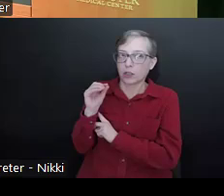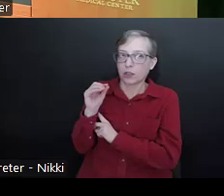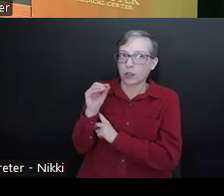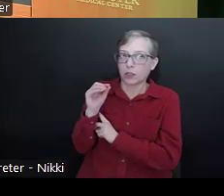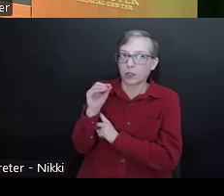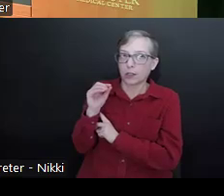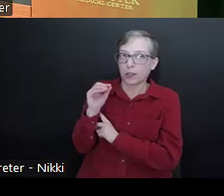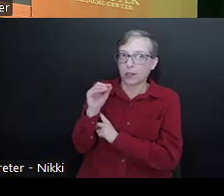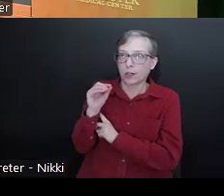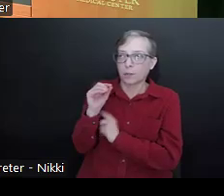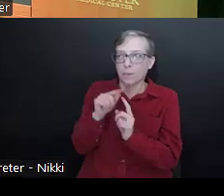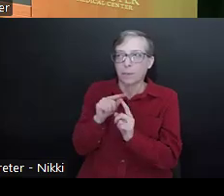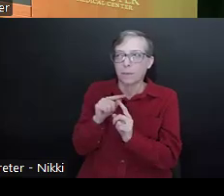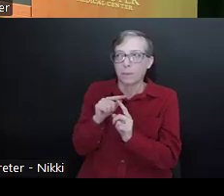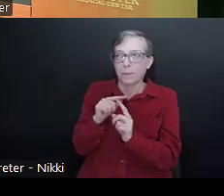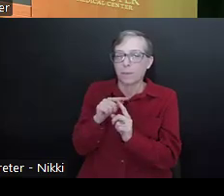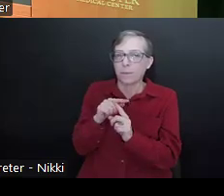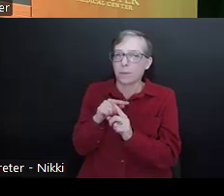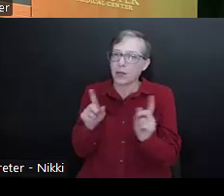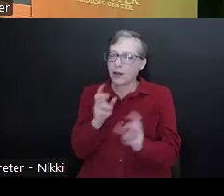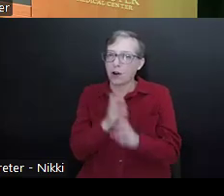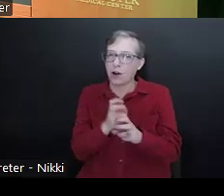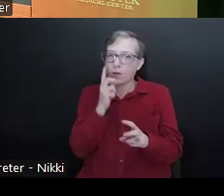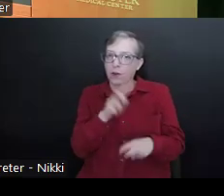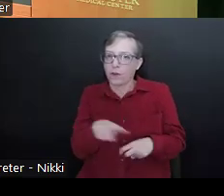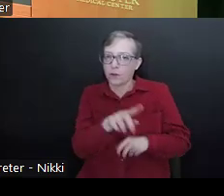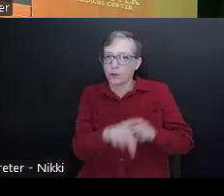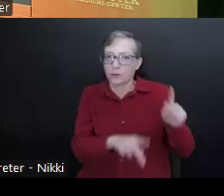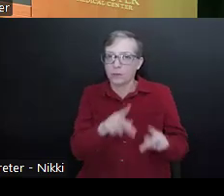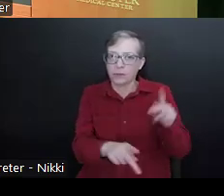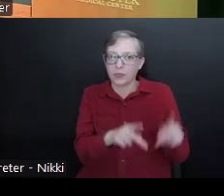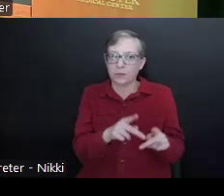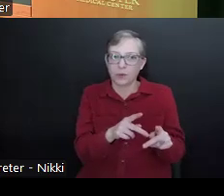for those folks to actually get randomized in our trials because usually usually there's a bunch of